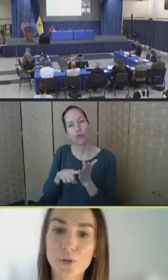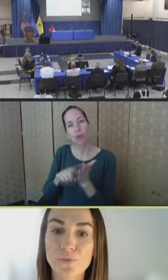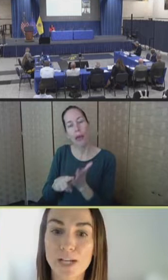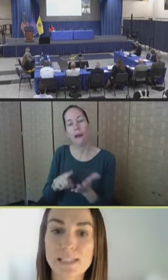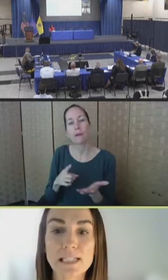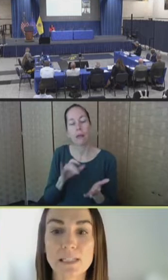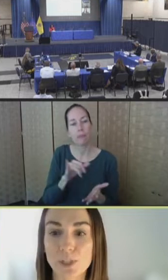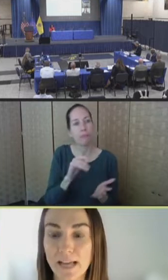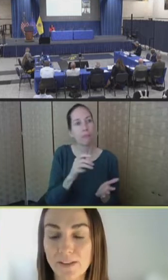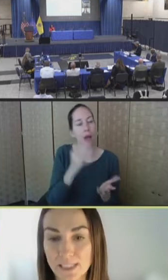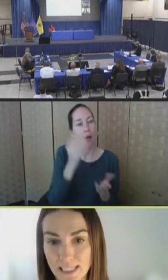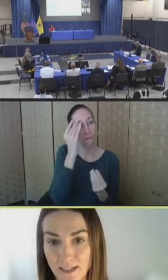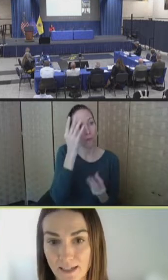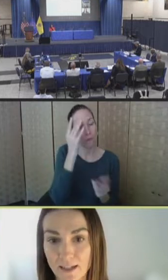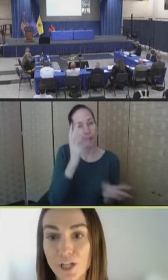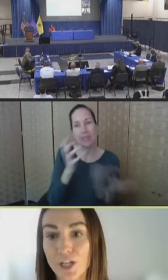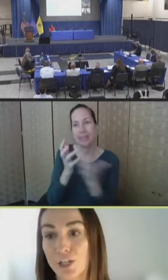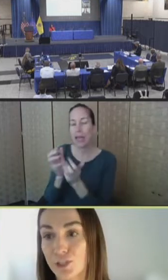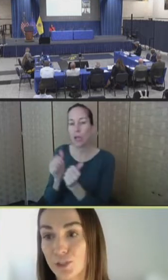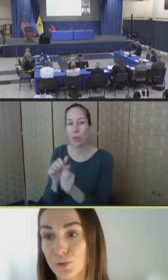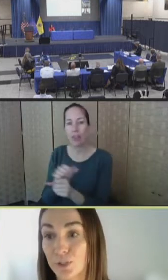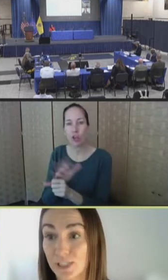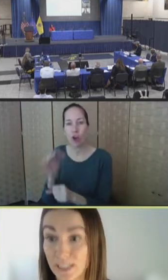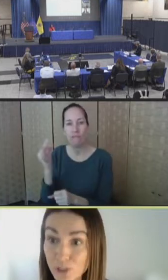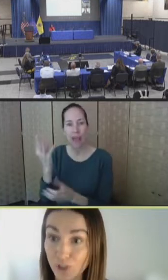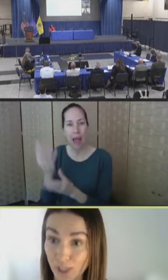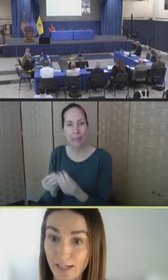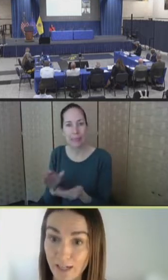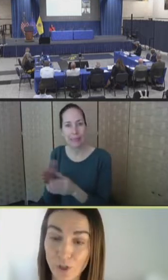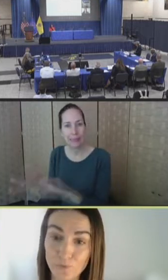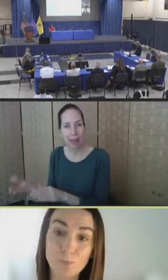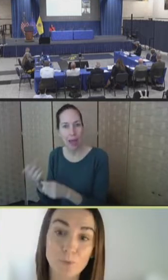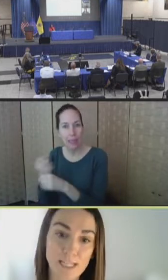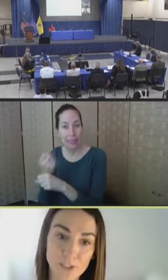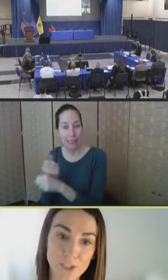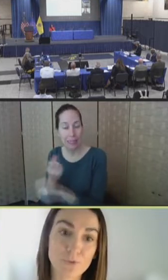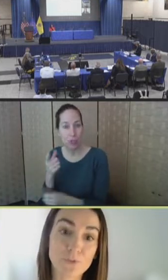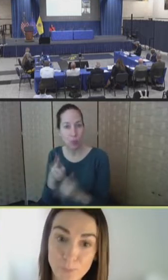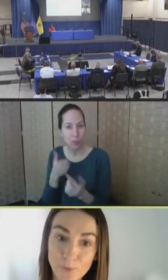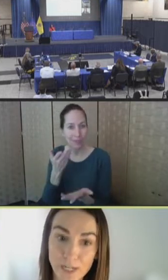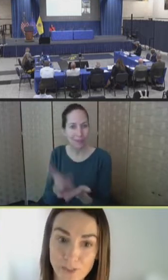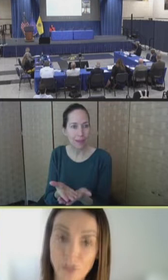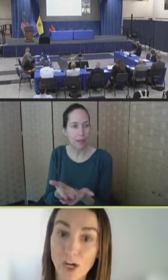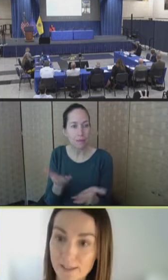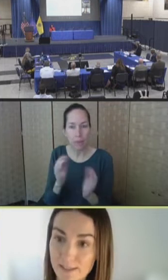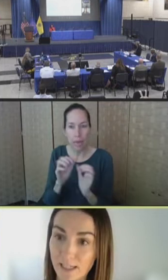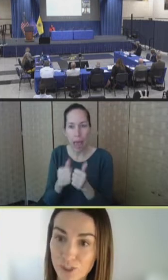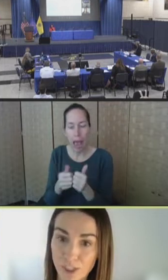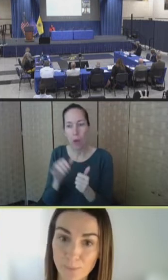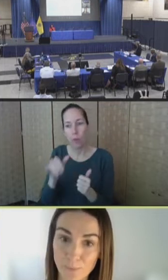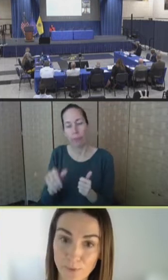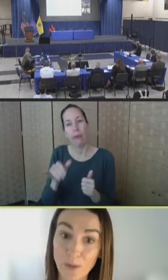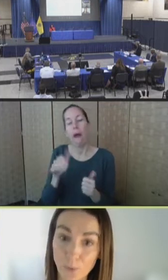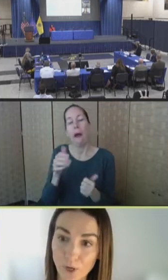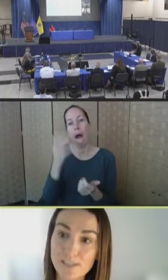COVID-19 mortality data to demonstrate how COVID mortality reverberates across kinship networks.